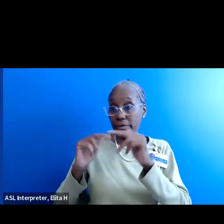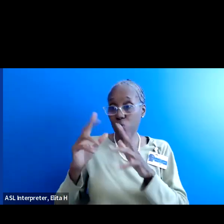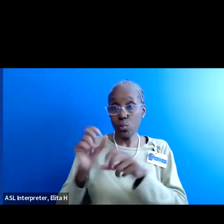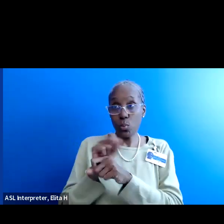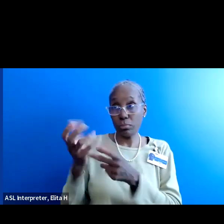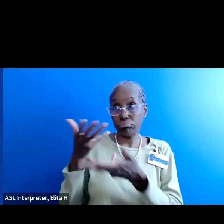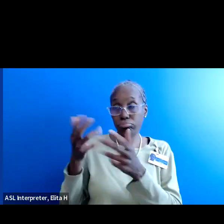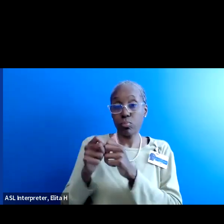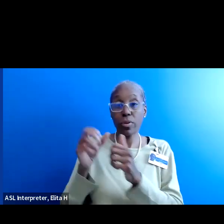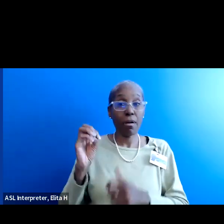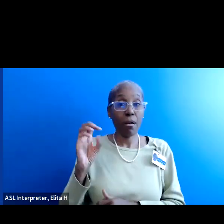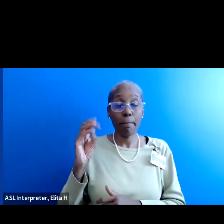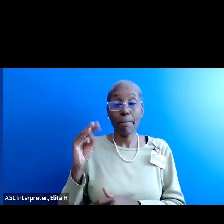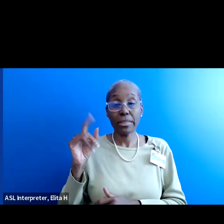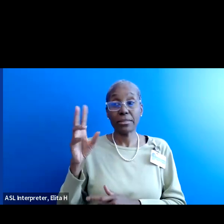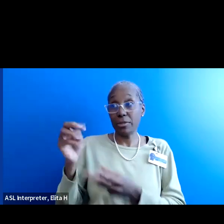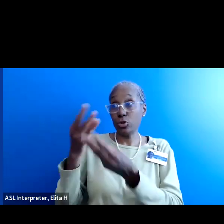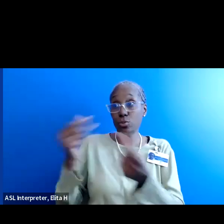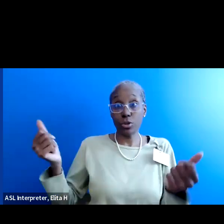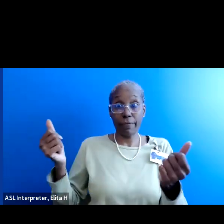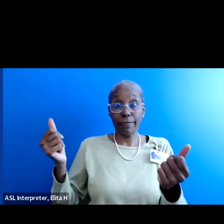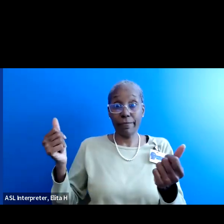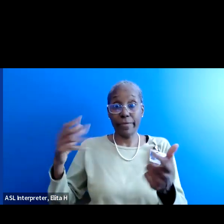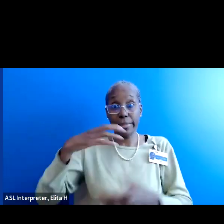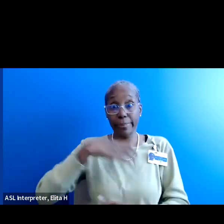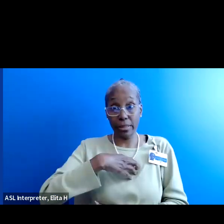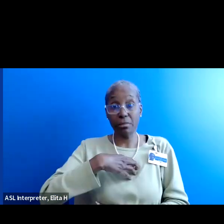the Ombudsman Program to resolve those complaints, if there's been